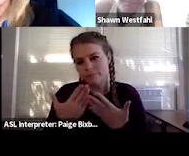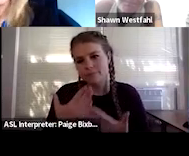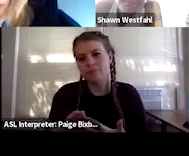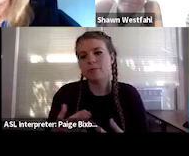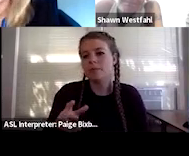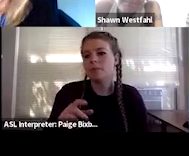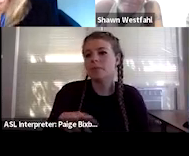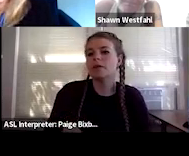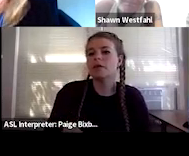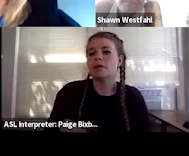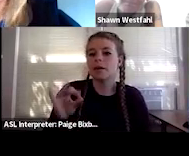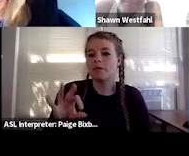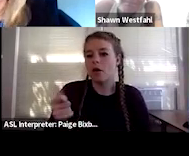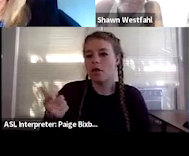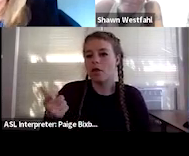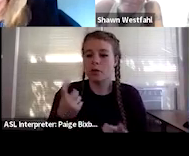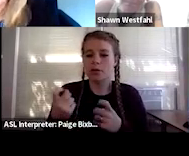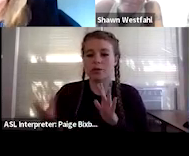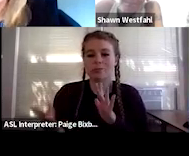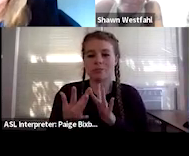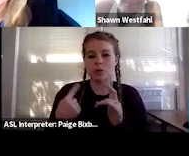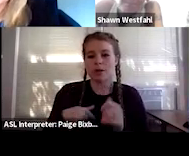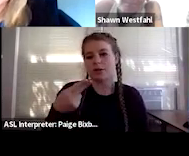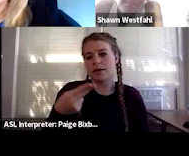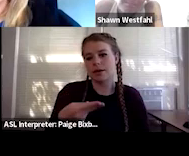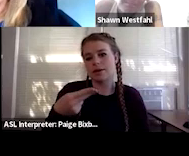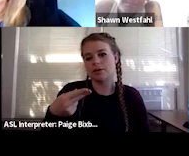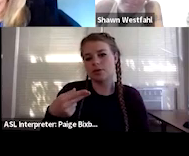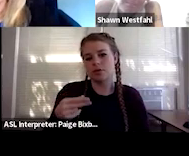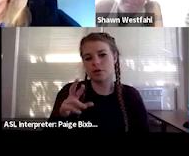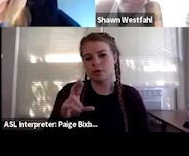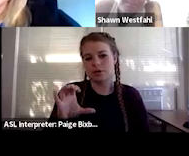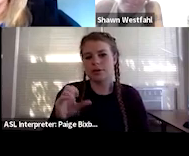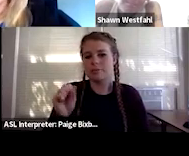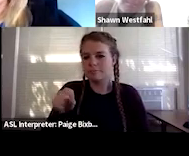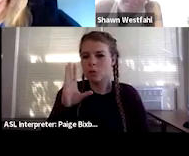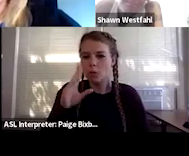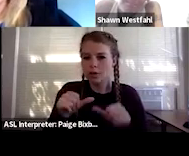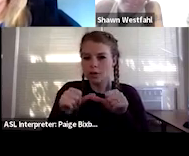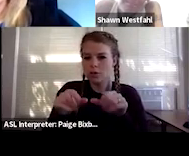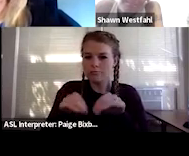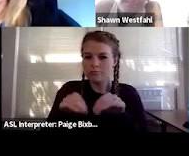If there's other questions, reach out to us at HHRC, and yeah, we'll keep putting out information to support this.